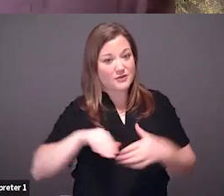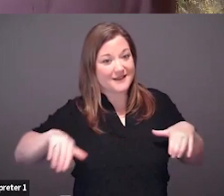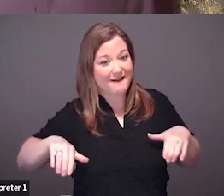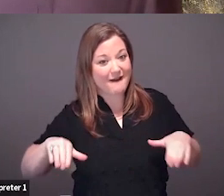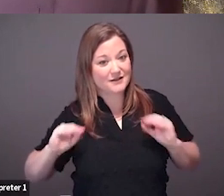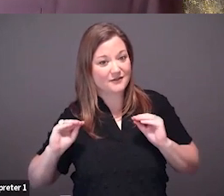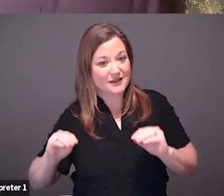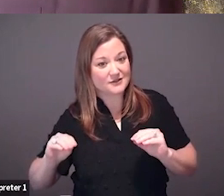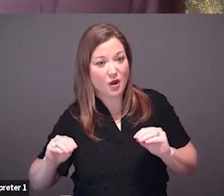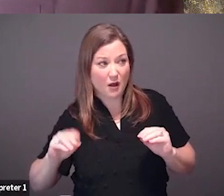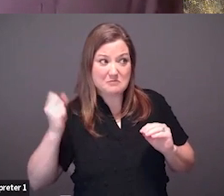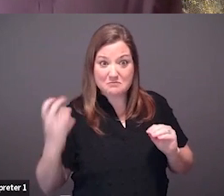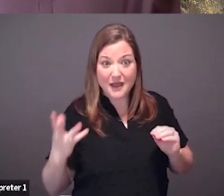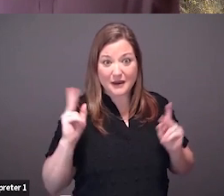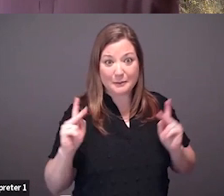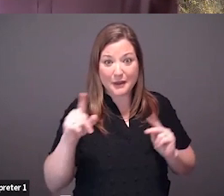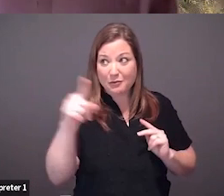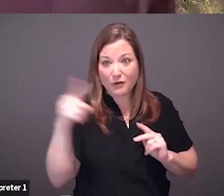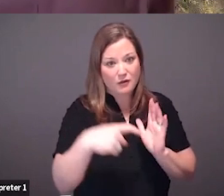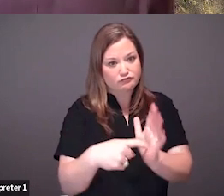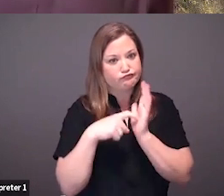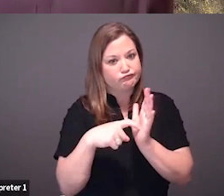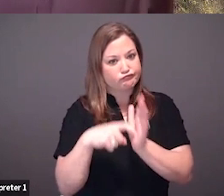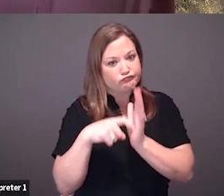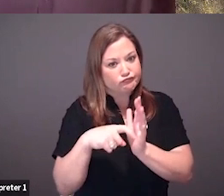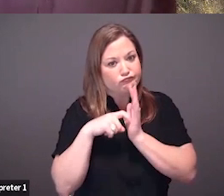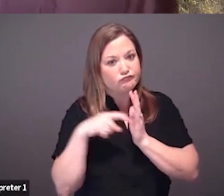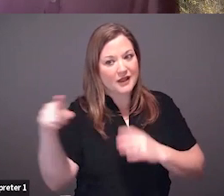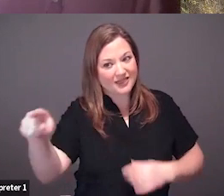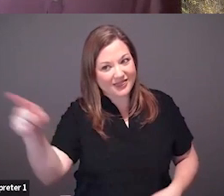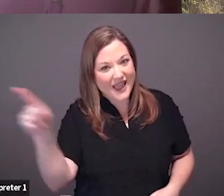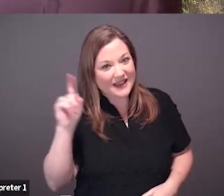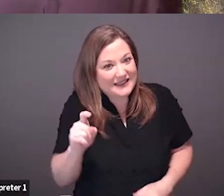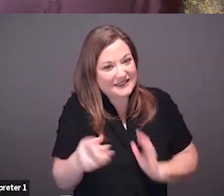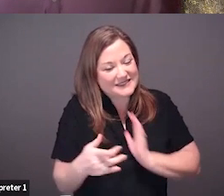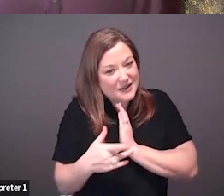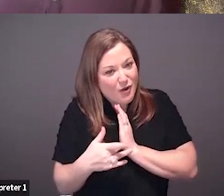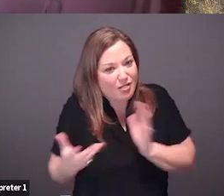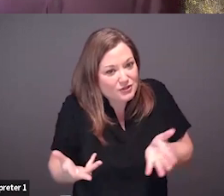There's a whole lot of people out there that are requiring-- that need this technology to be able to use our forms.